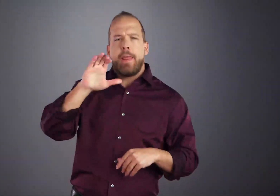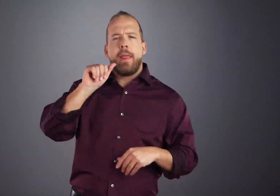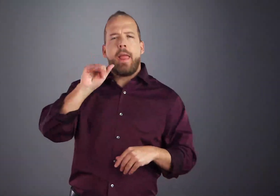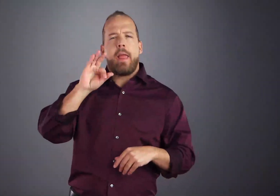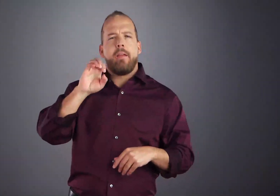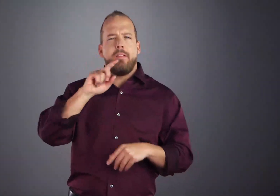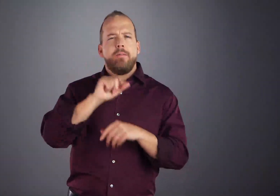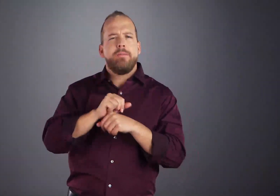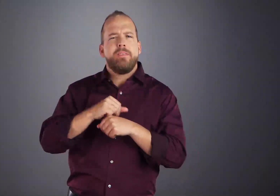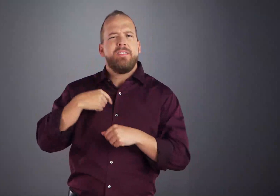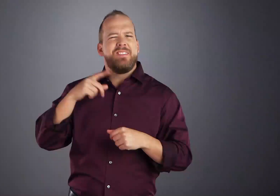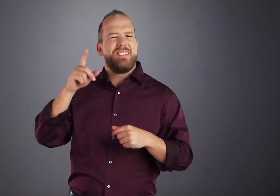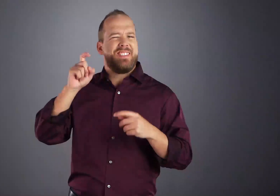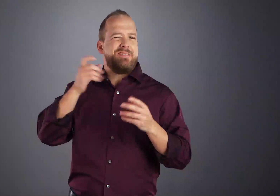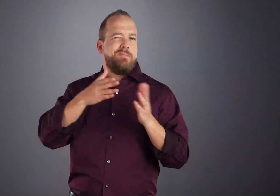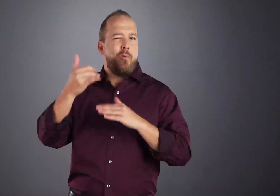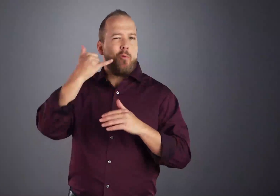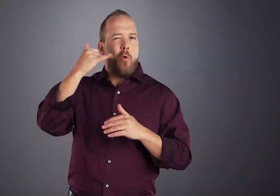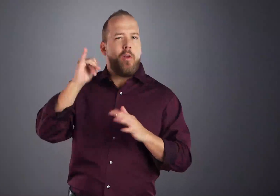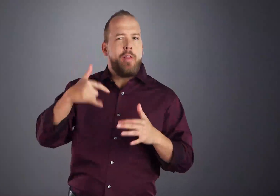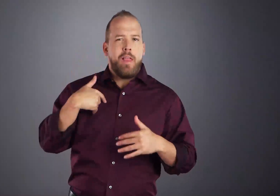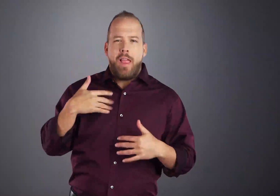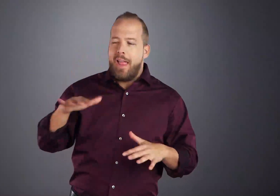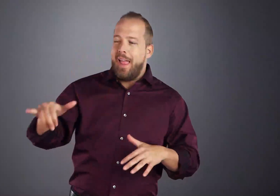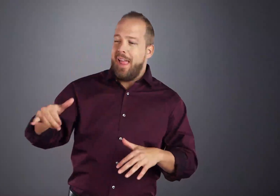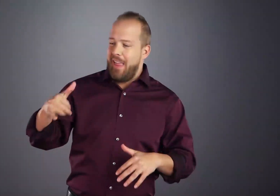One day I walked into a cafe to telephone.